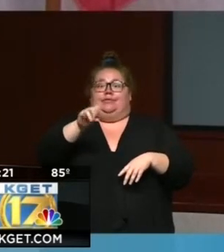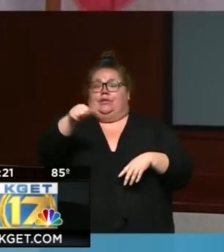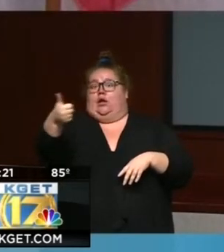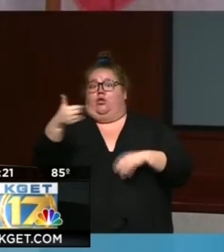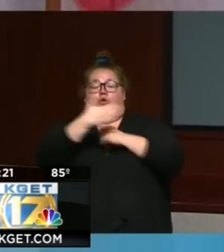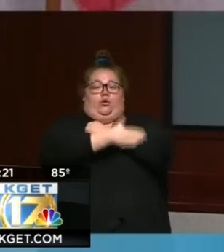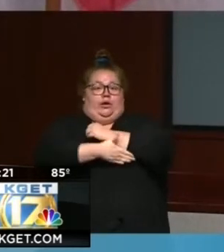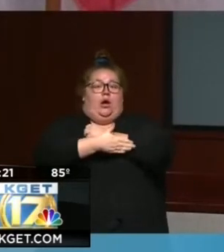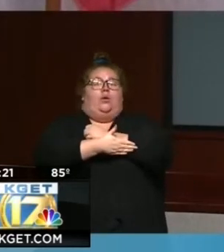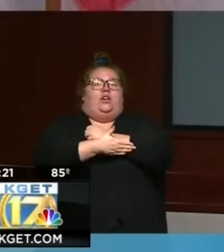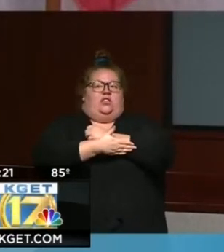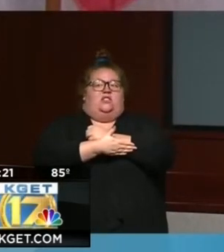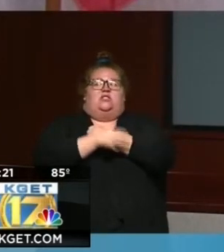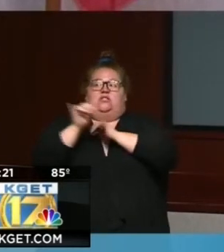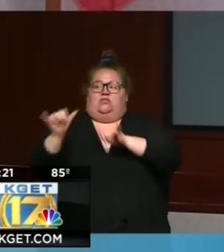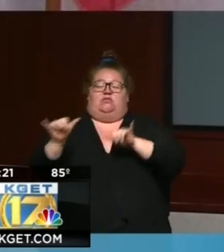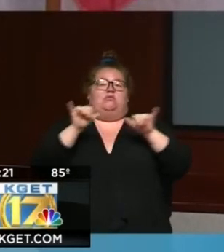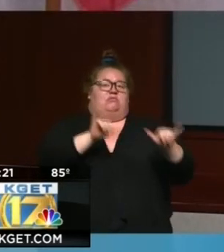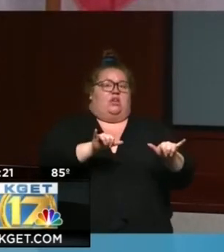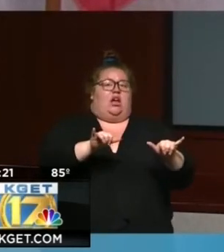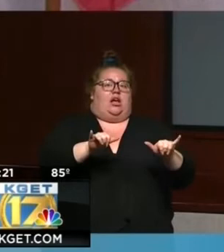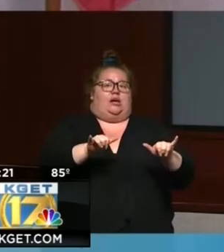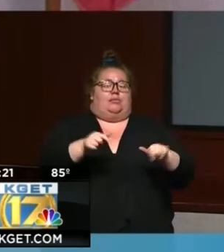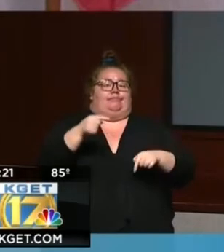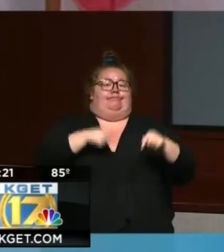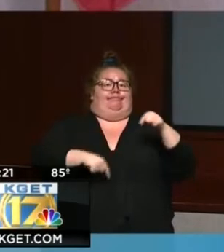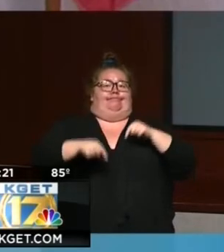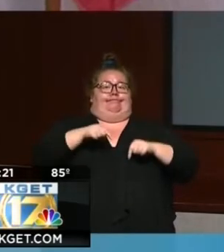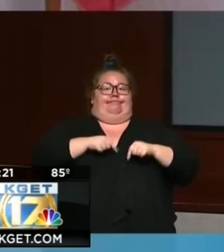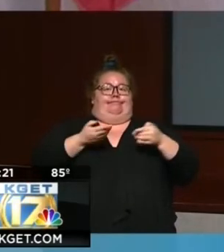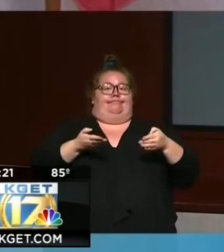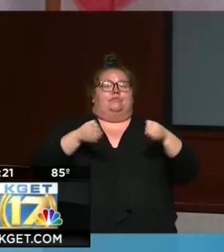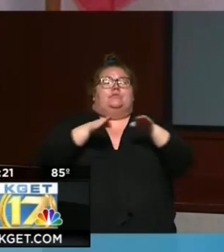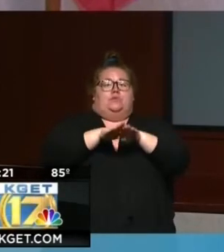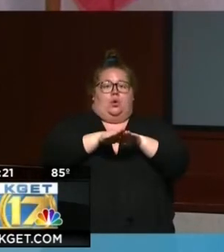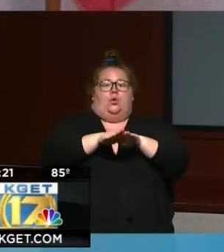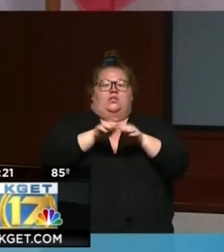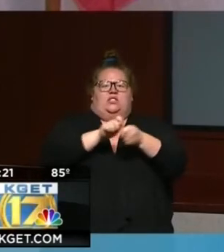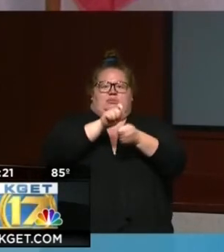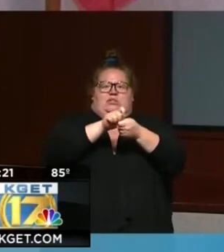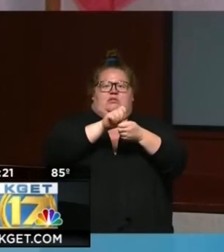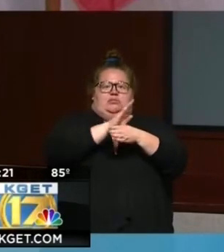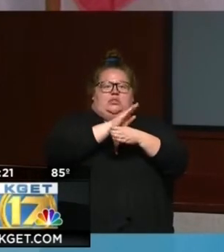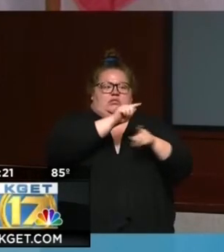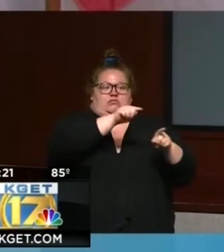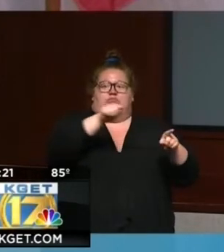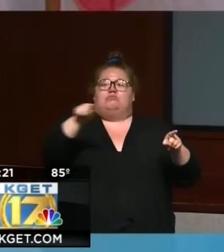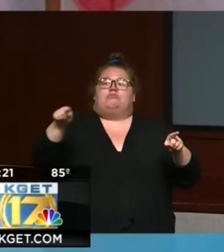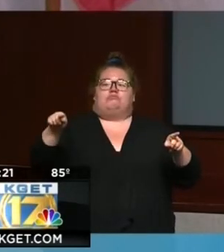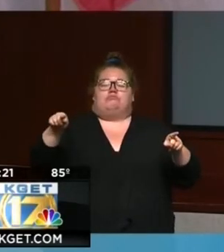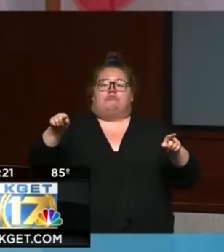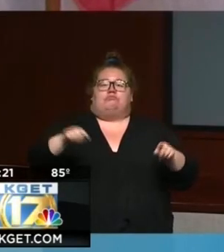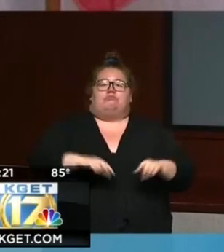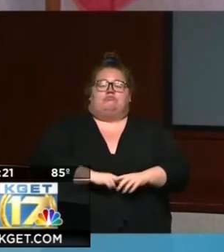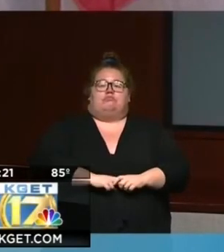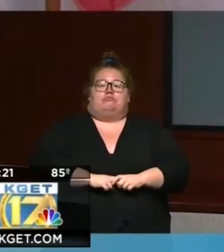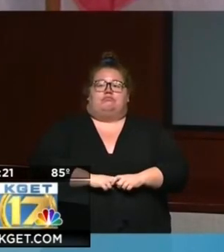CERTAIN INDUSTRIES HERE IN CONCERN COUNTY ALONG WITH 17 OTHER COUNTIES THAT REPRESENT OVER 70% OF THE STATE'S